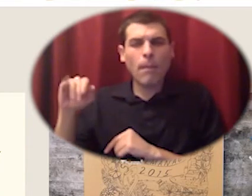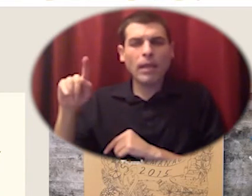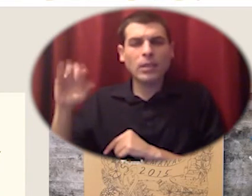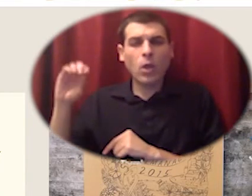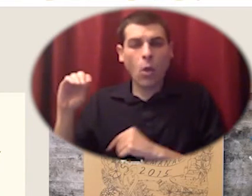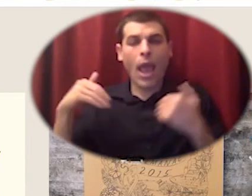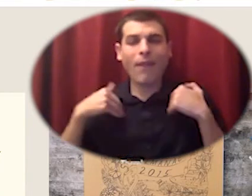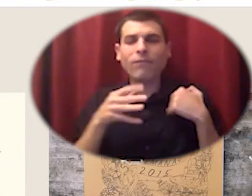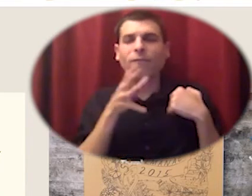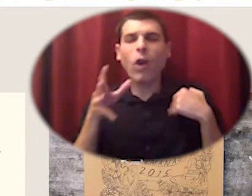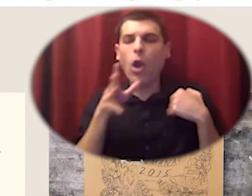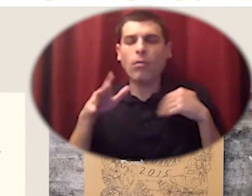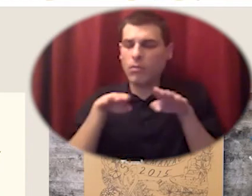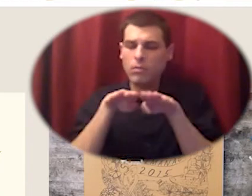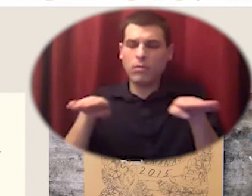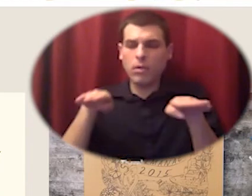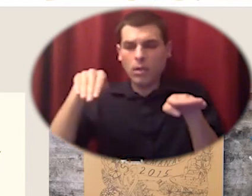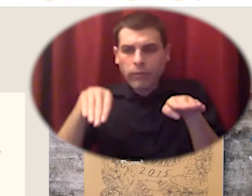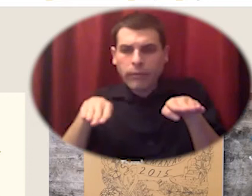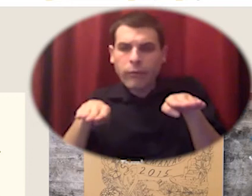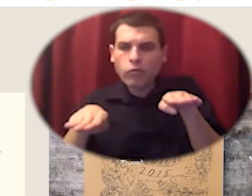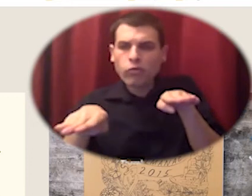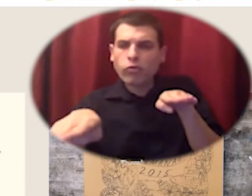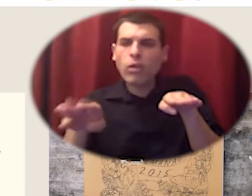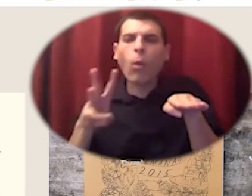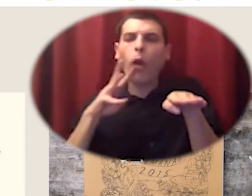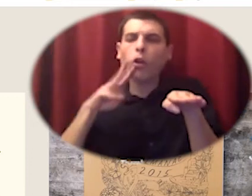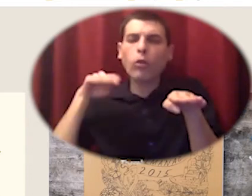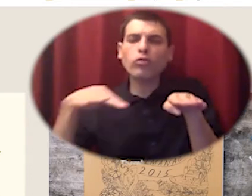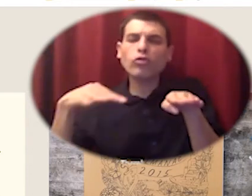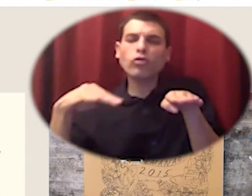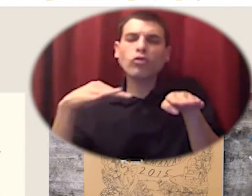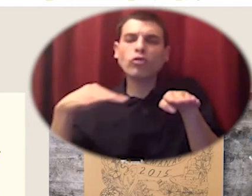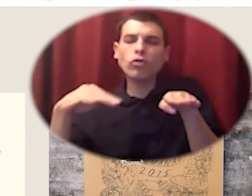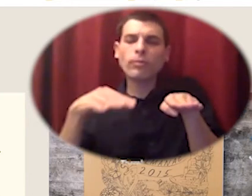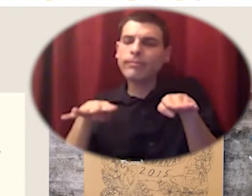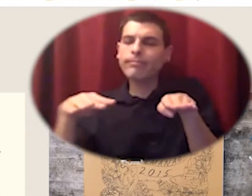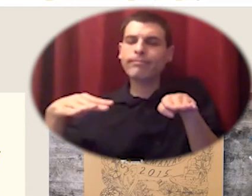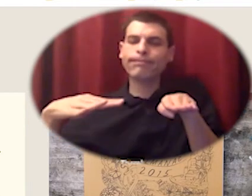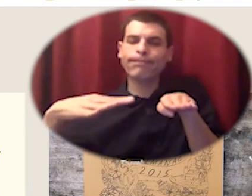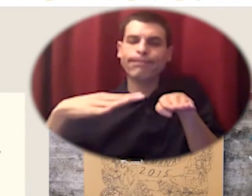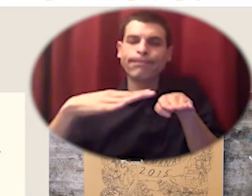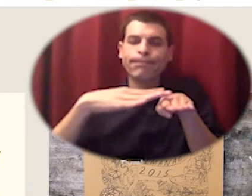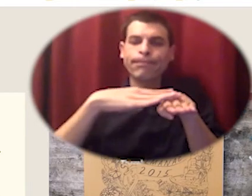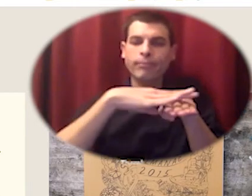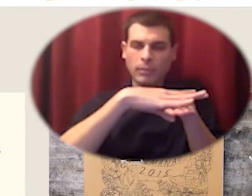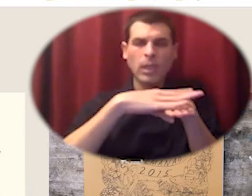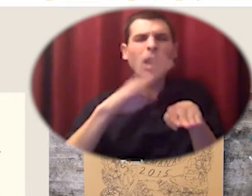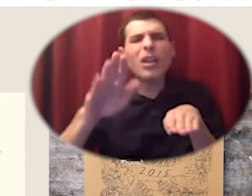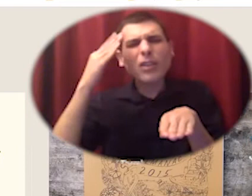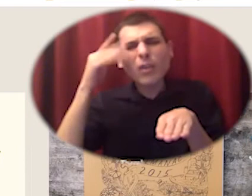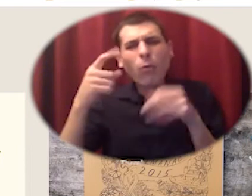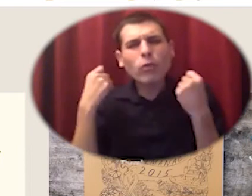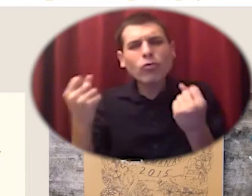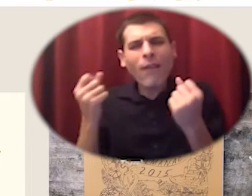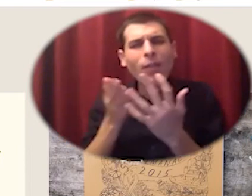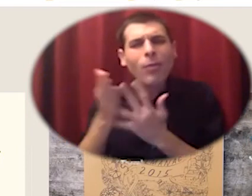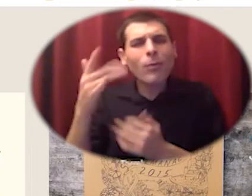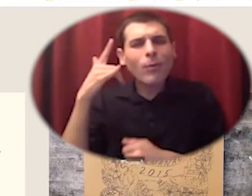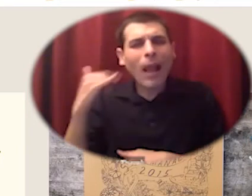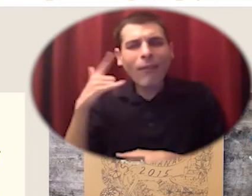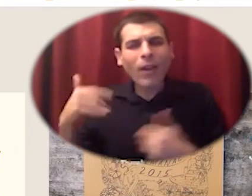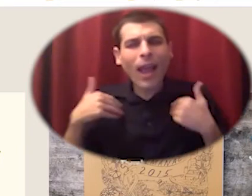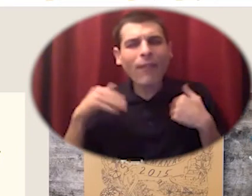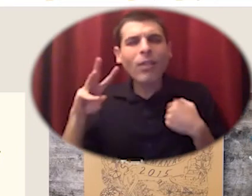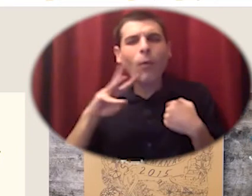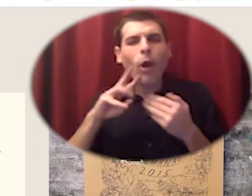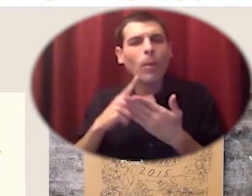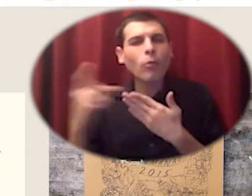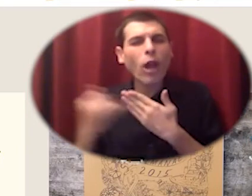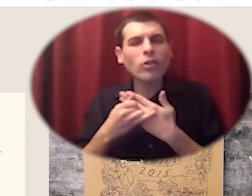not so different from here in california with our state water projects but here to see how